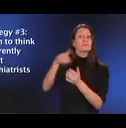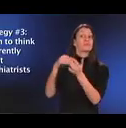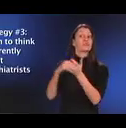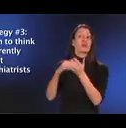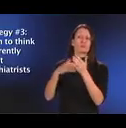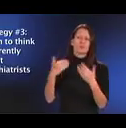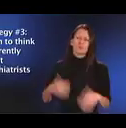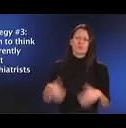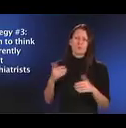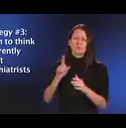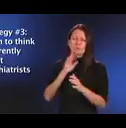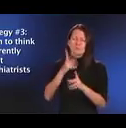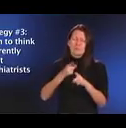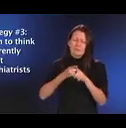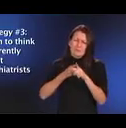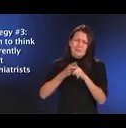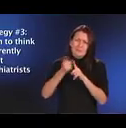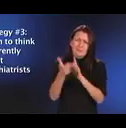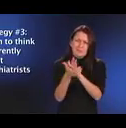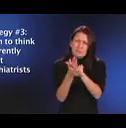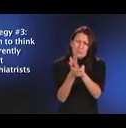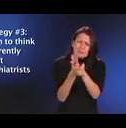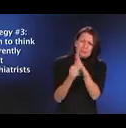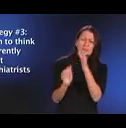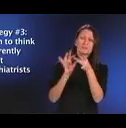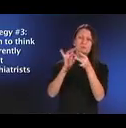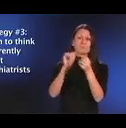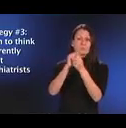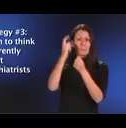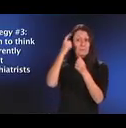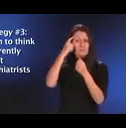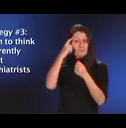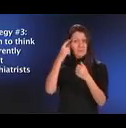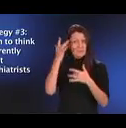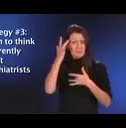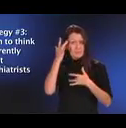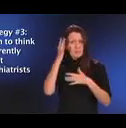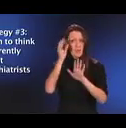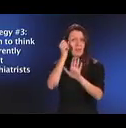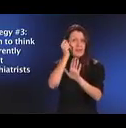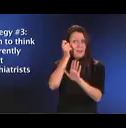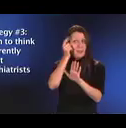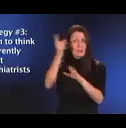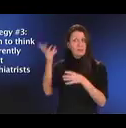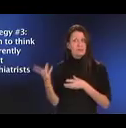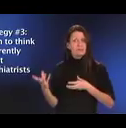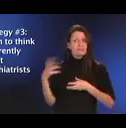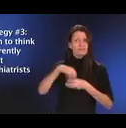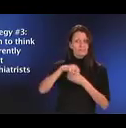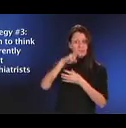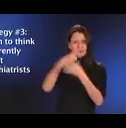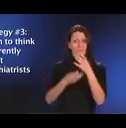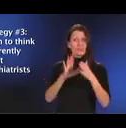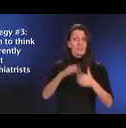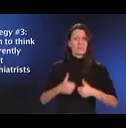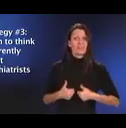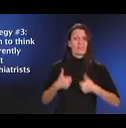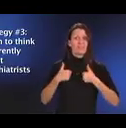Psychiatrists are highly trained experts in treating mental illness. However, the psychiatrist is not living your life.